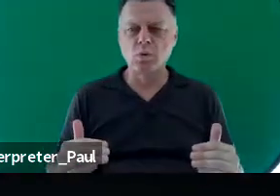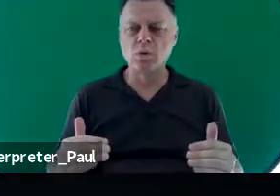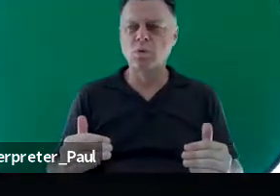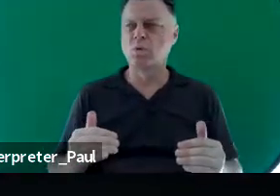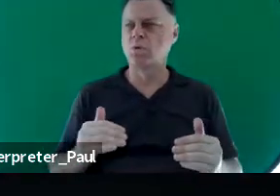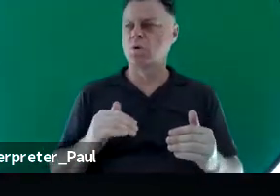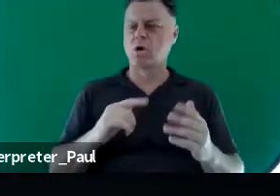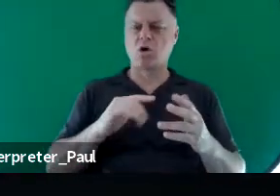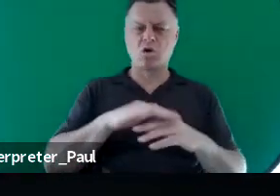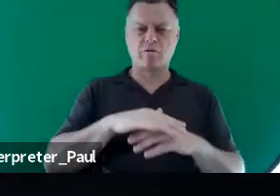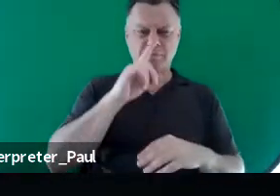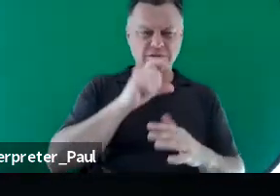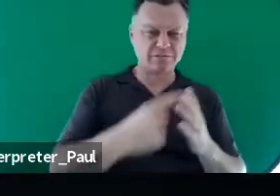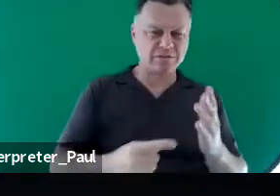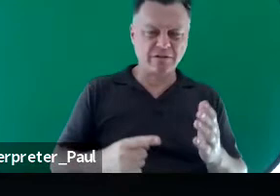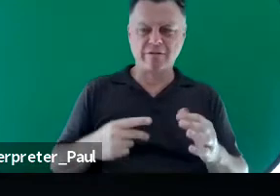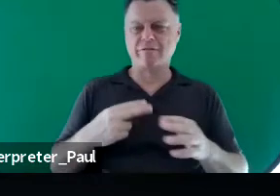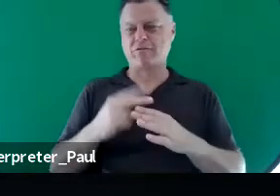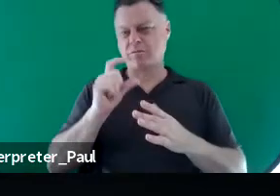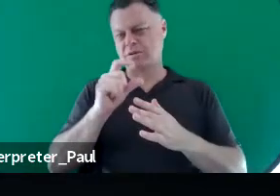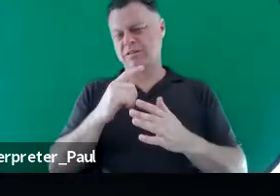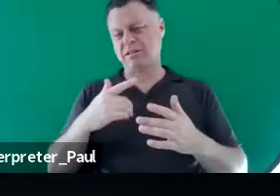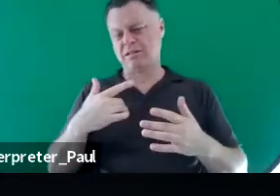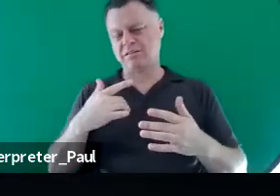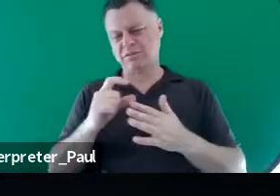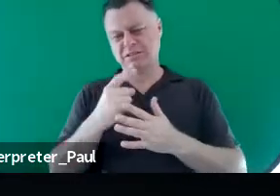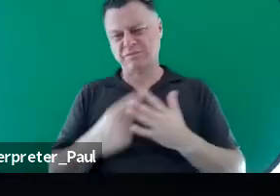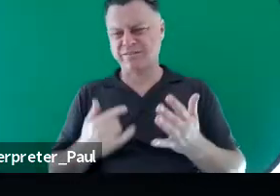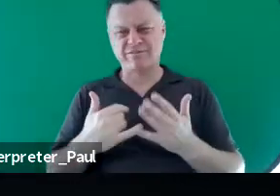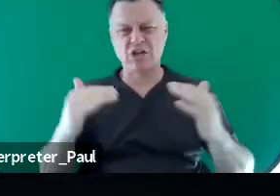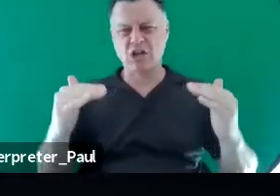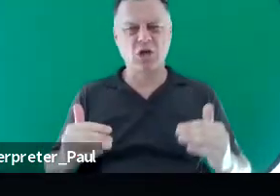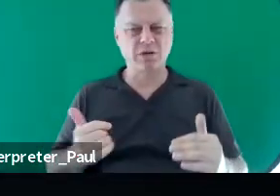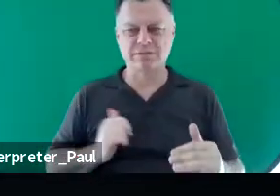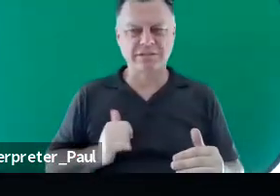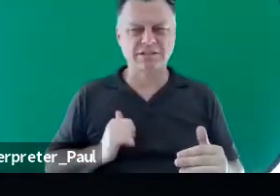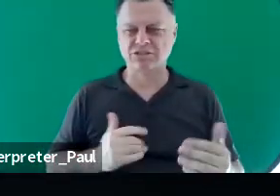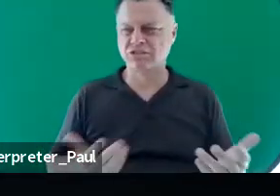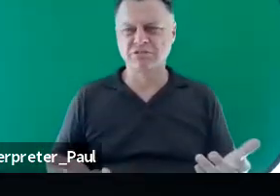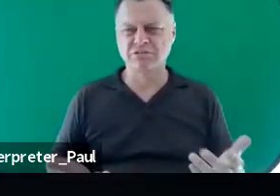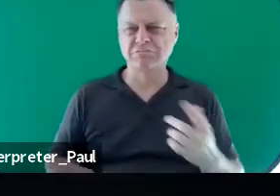people living with disability are often very low. So the National Disability Insurance